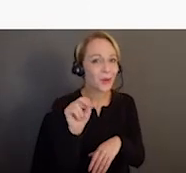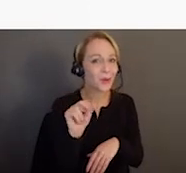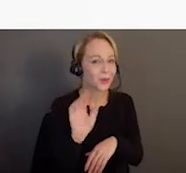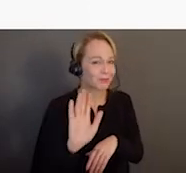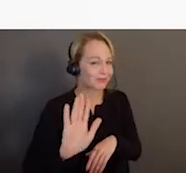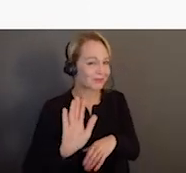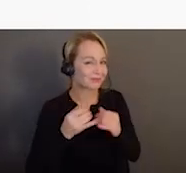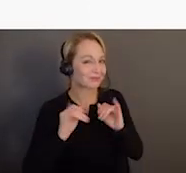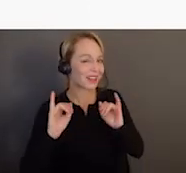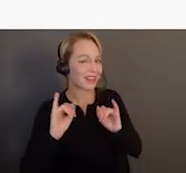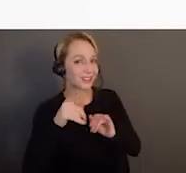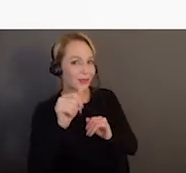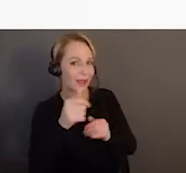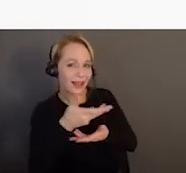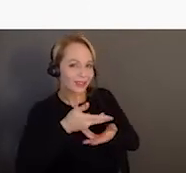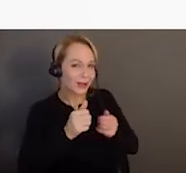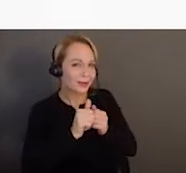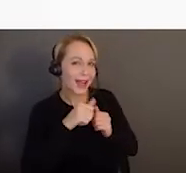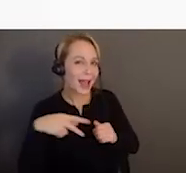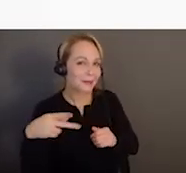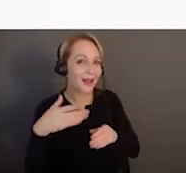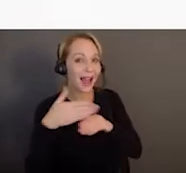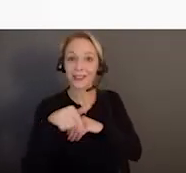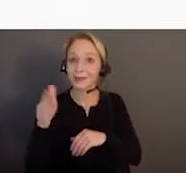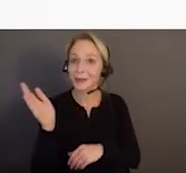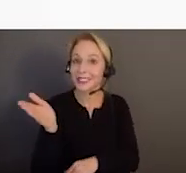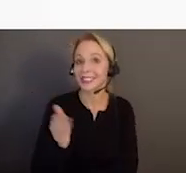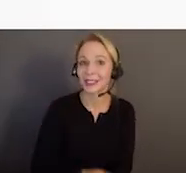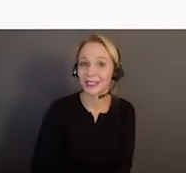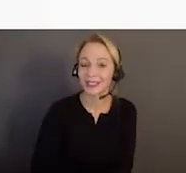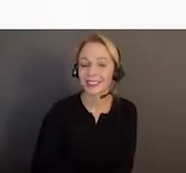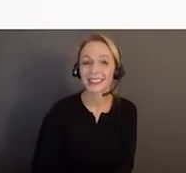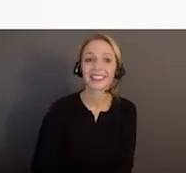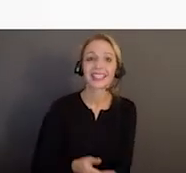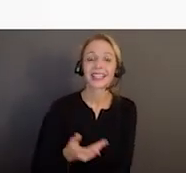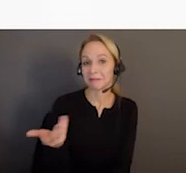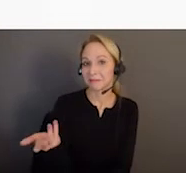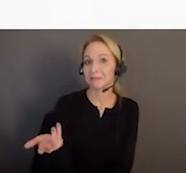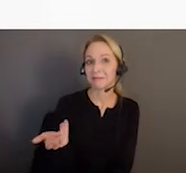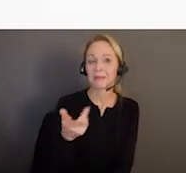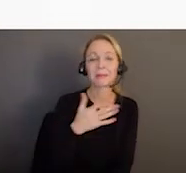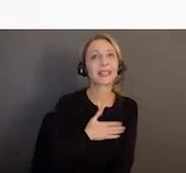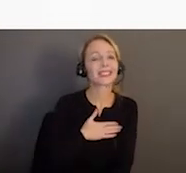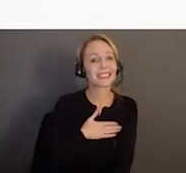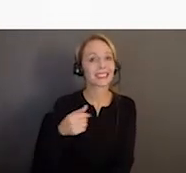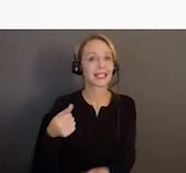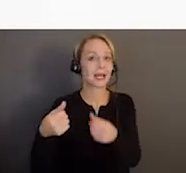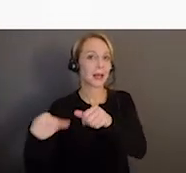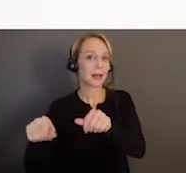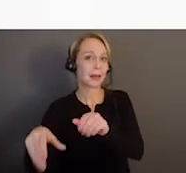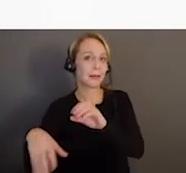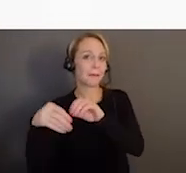DEPLOYED. CHECK THIS OUT AND INTERACT WITH THE APP AFTER THE PRESENTATION.